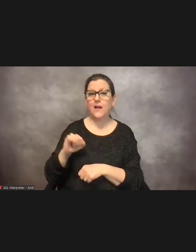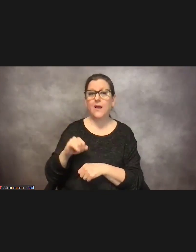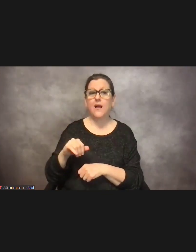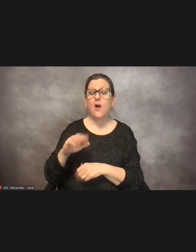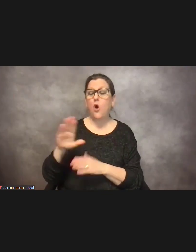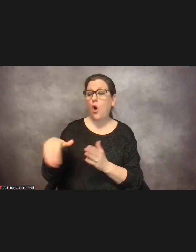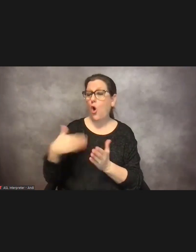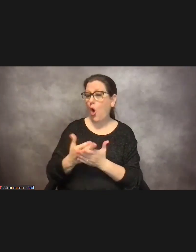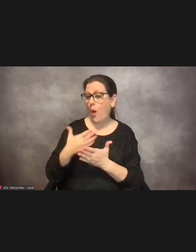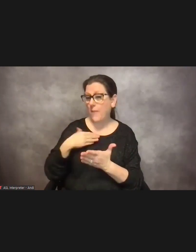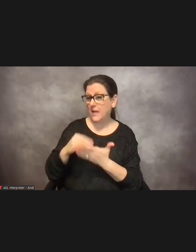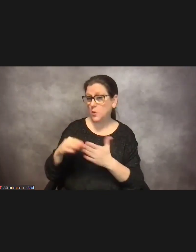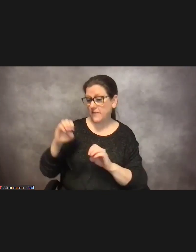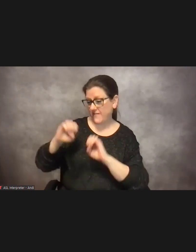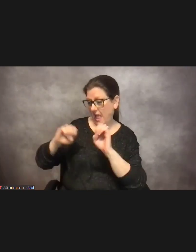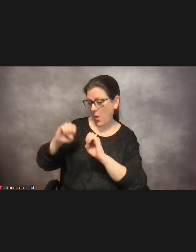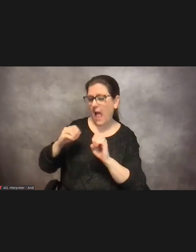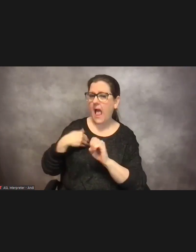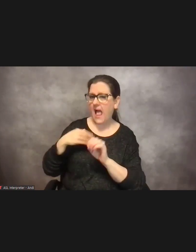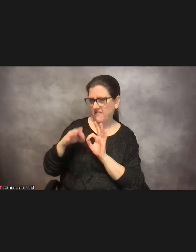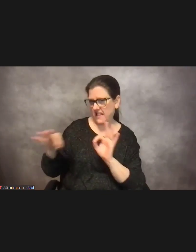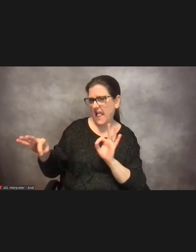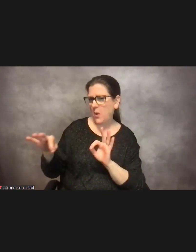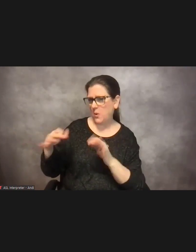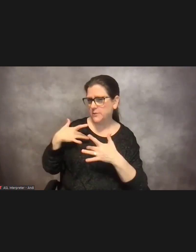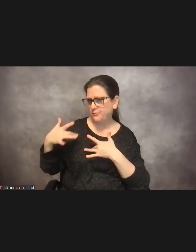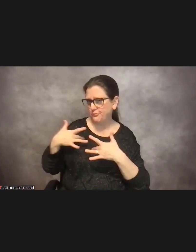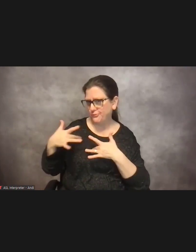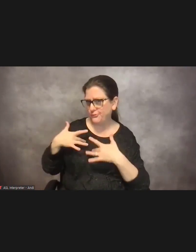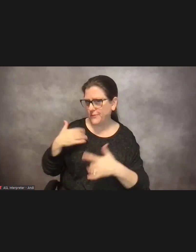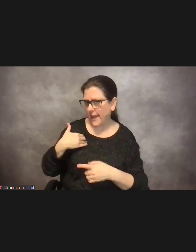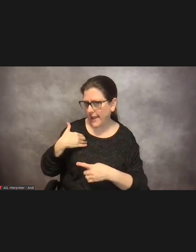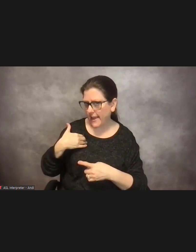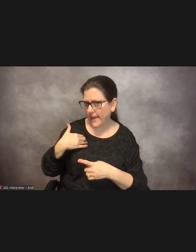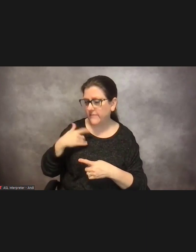All of the students I evaluate have language concerns.